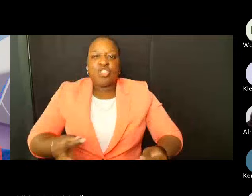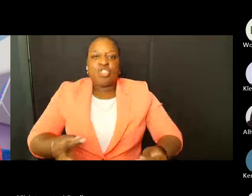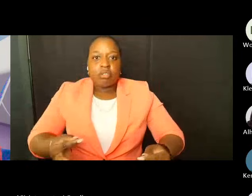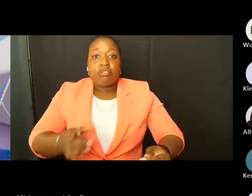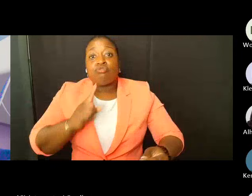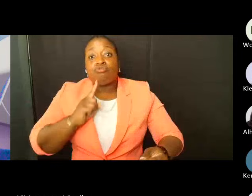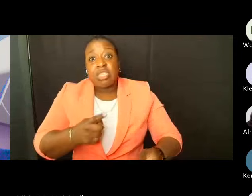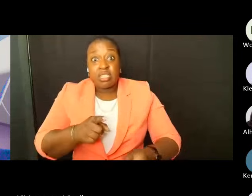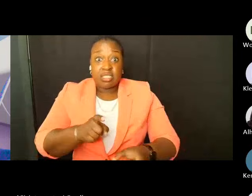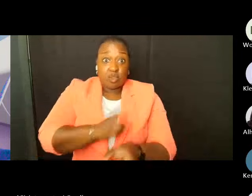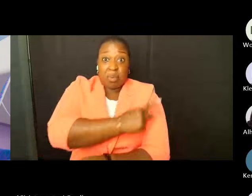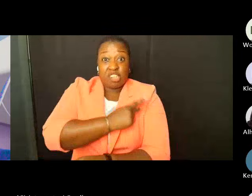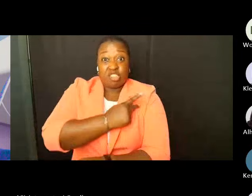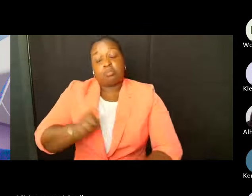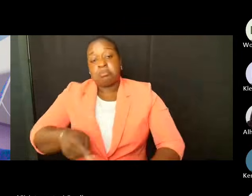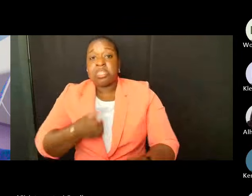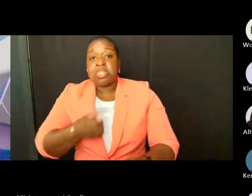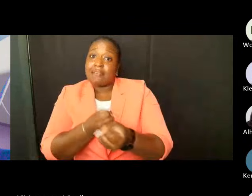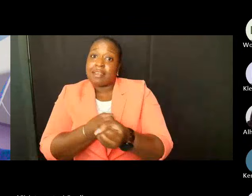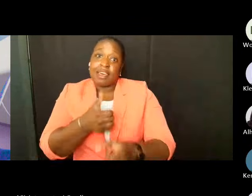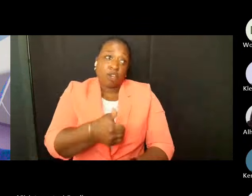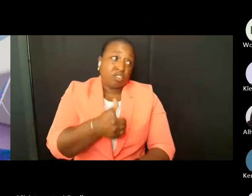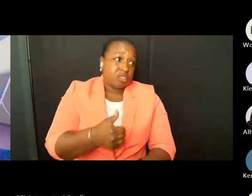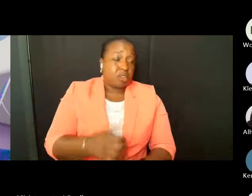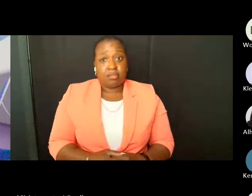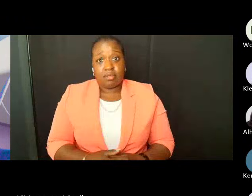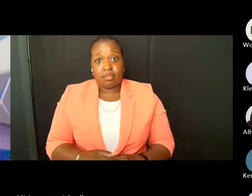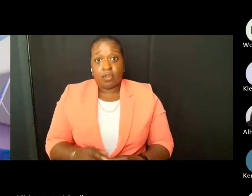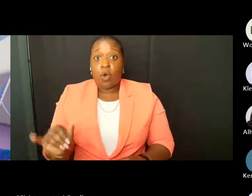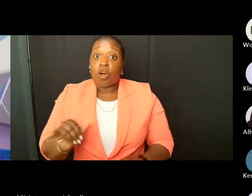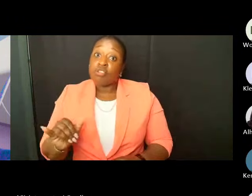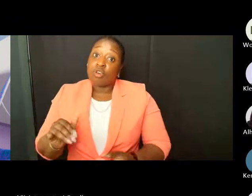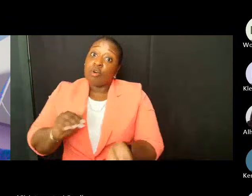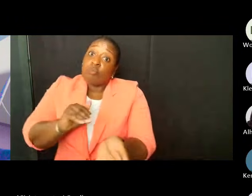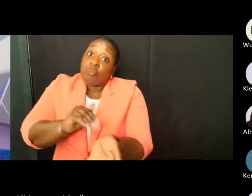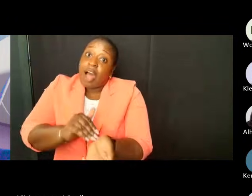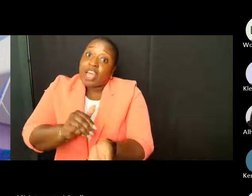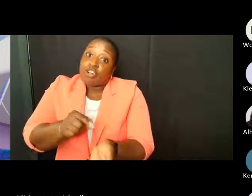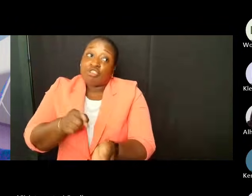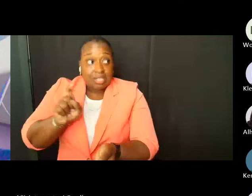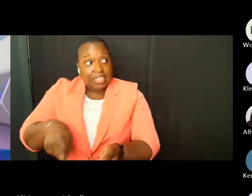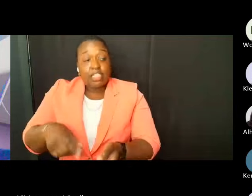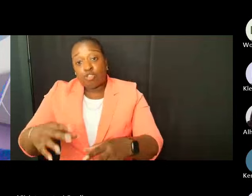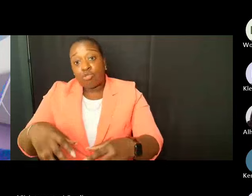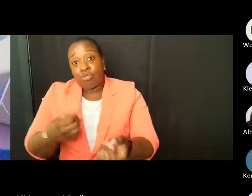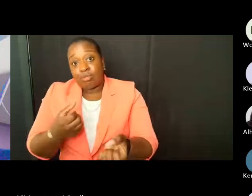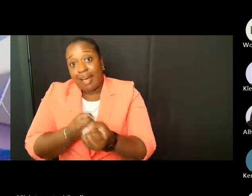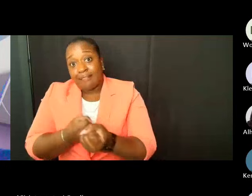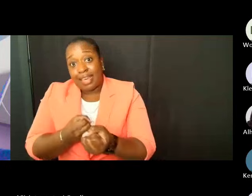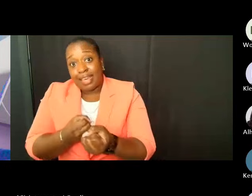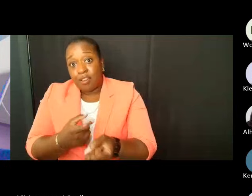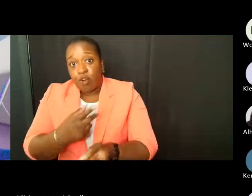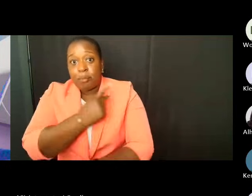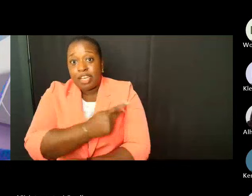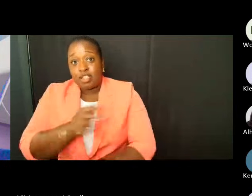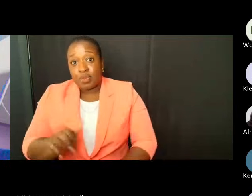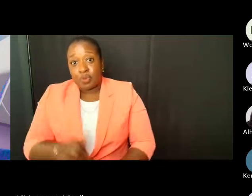and I know our providers advocate for our patients as well. And so, you know, but that is the key,